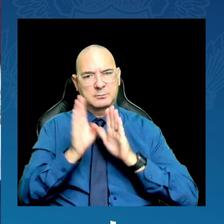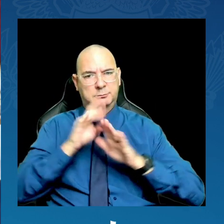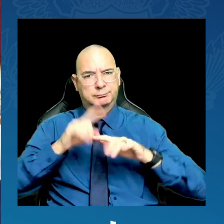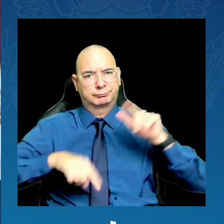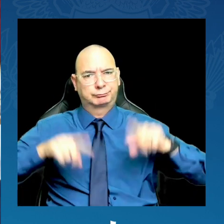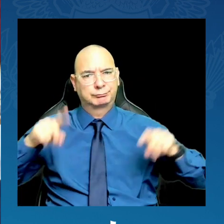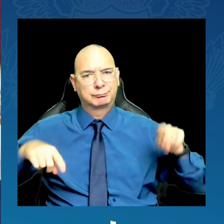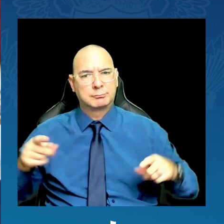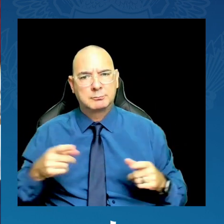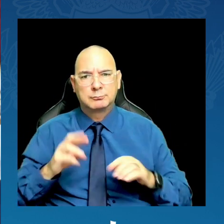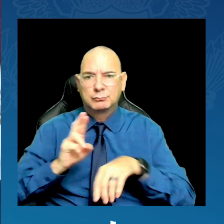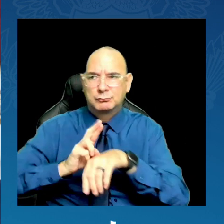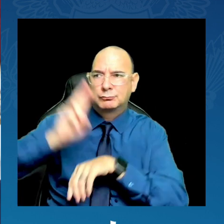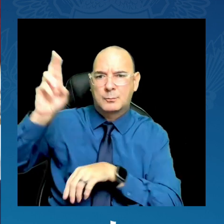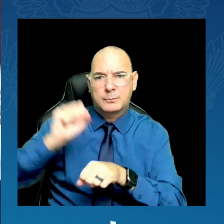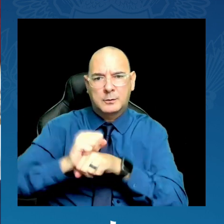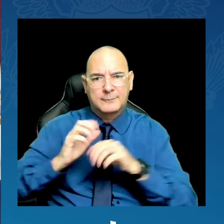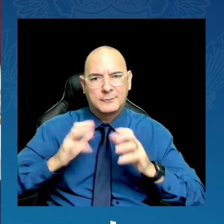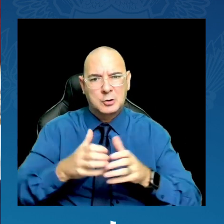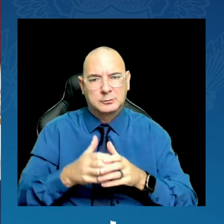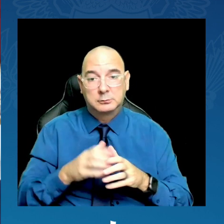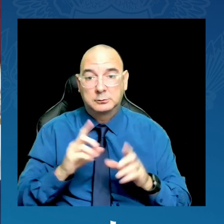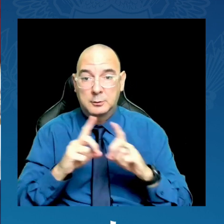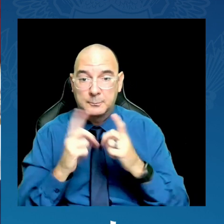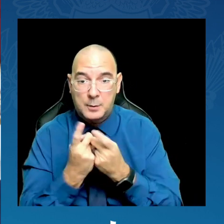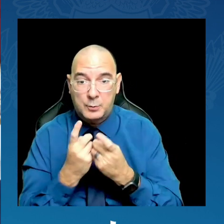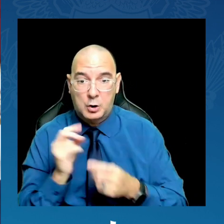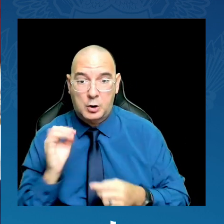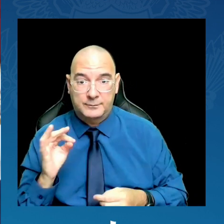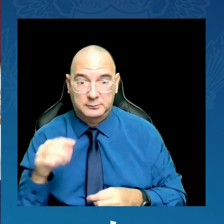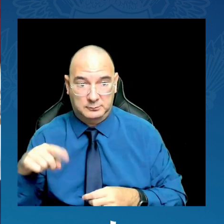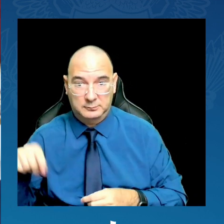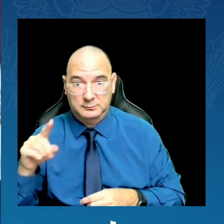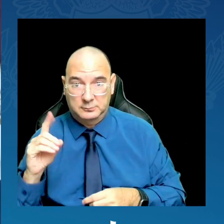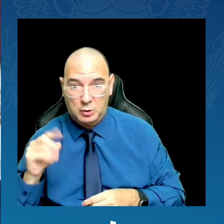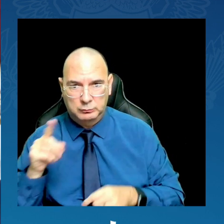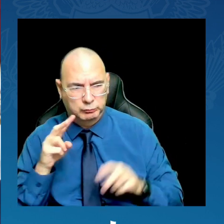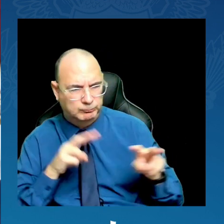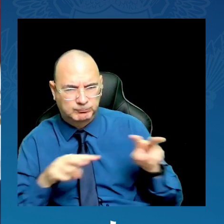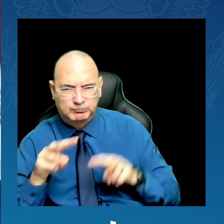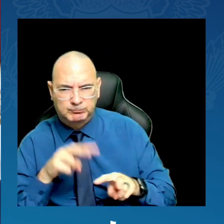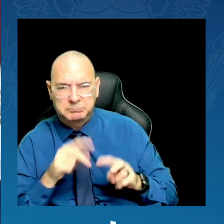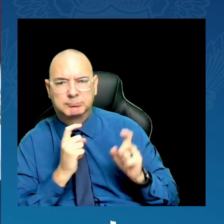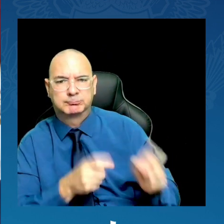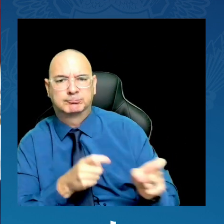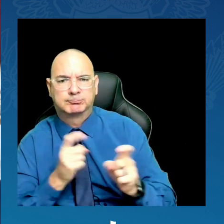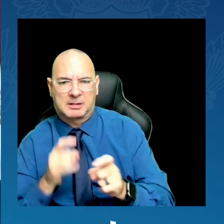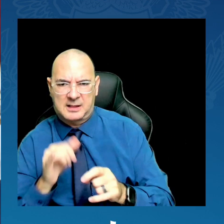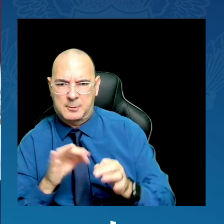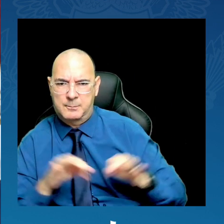The Department is looking forward to contributing to this important effort. Thank you.